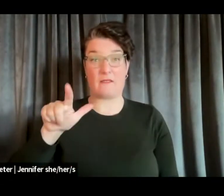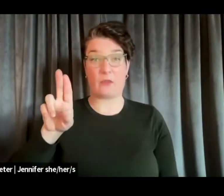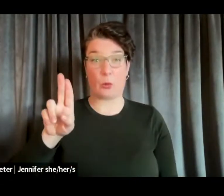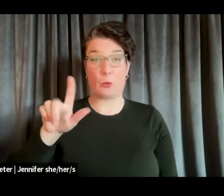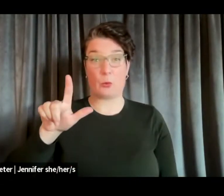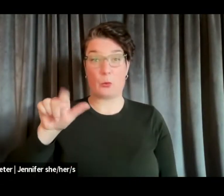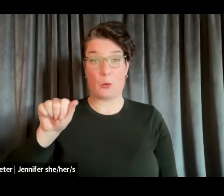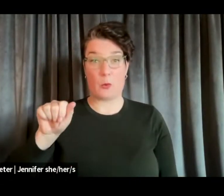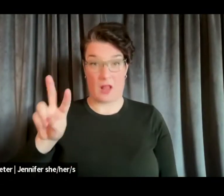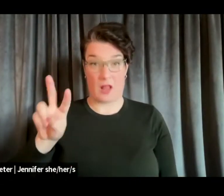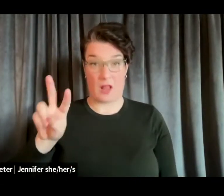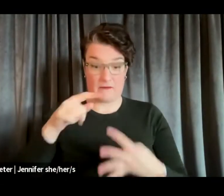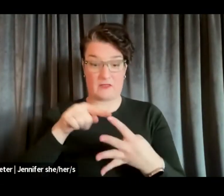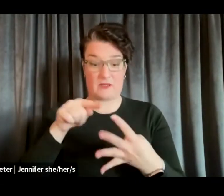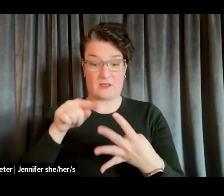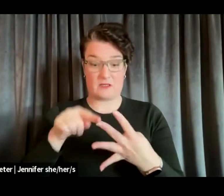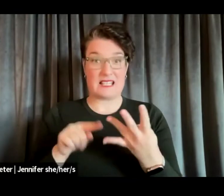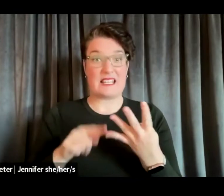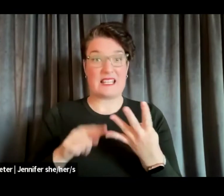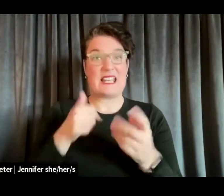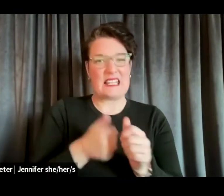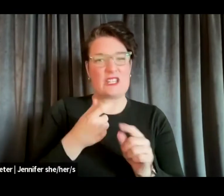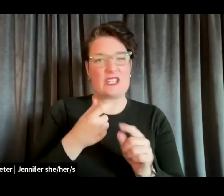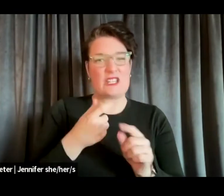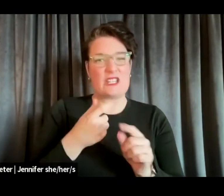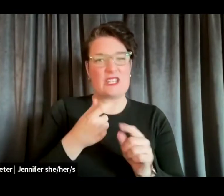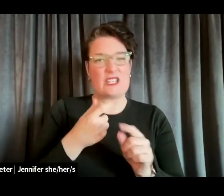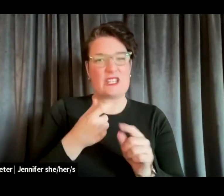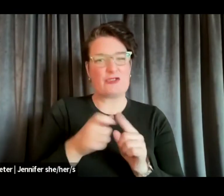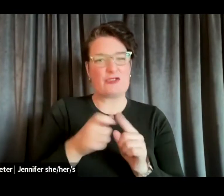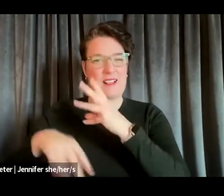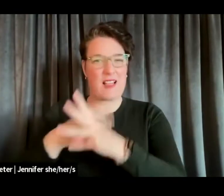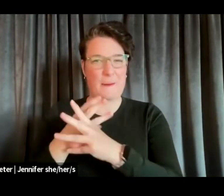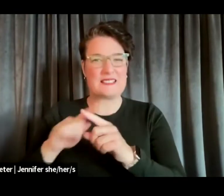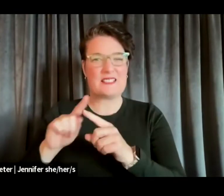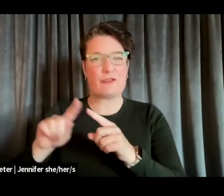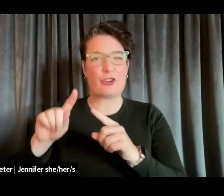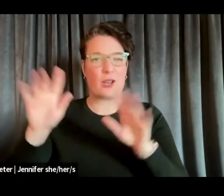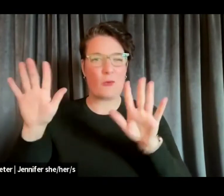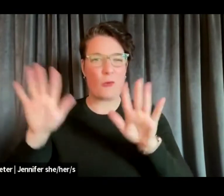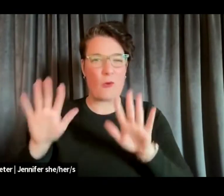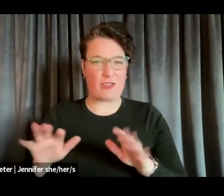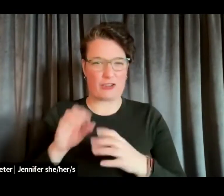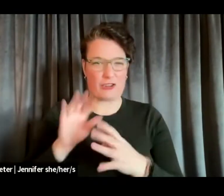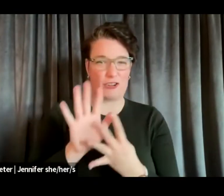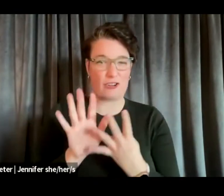And so then the idea is like, it's the plant from each climate that needs the most water.